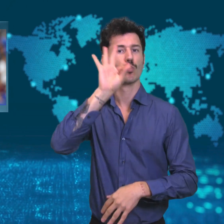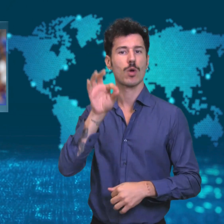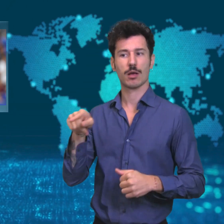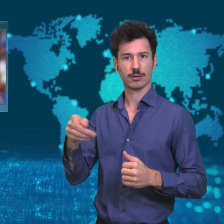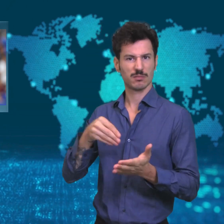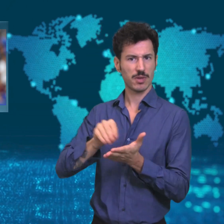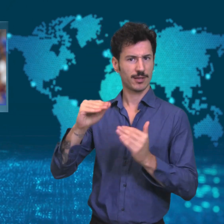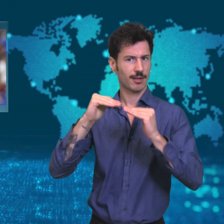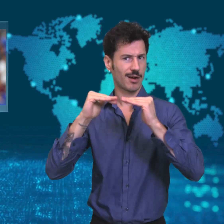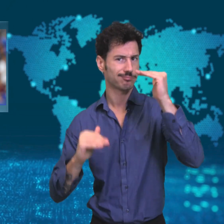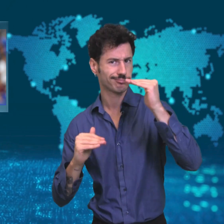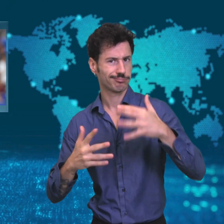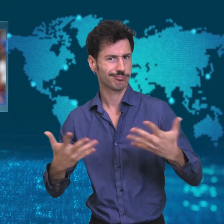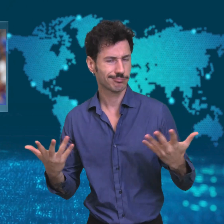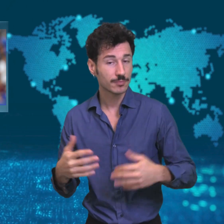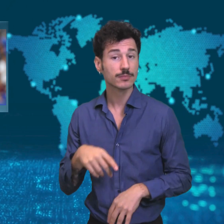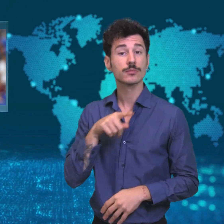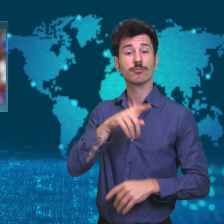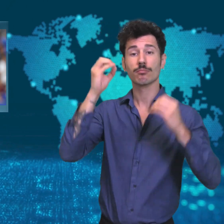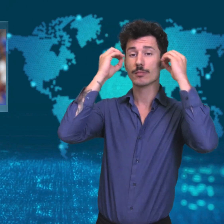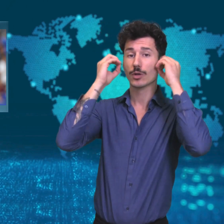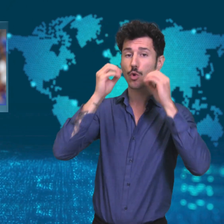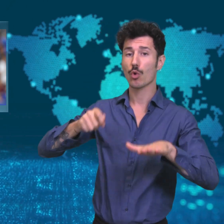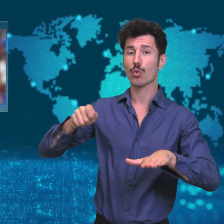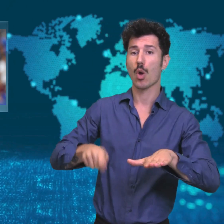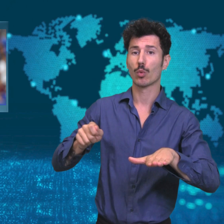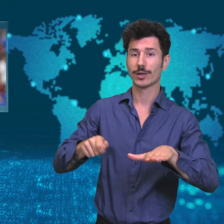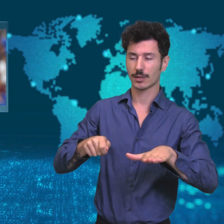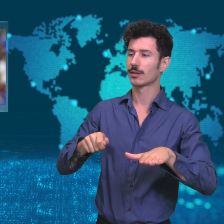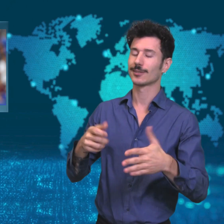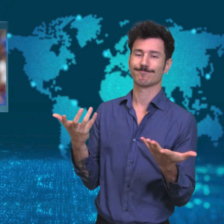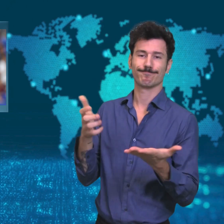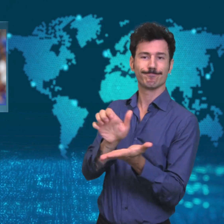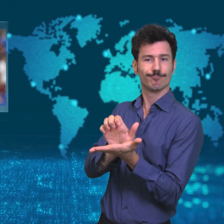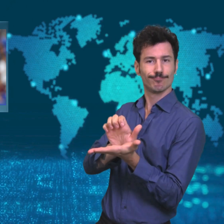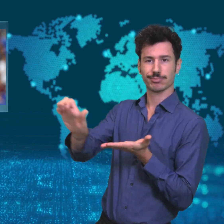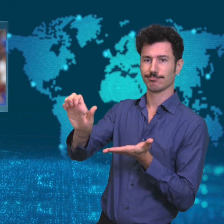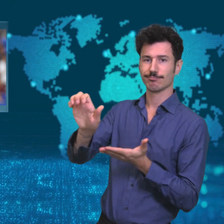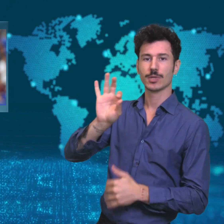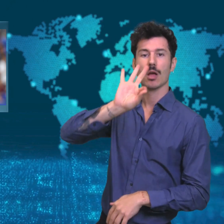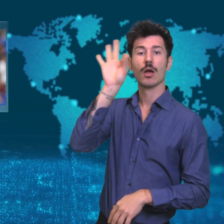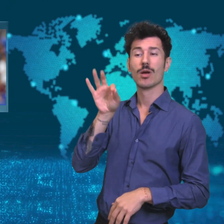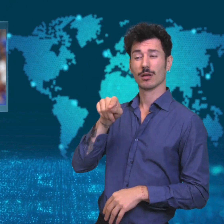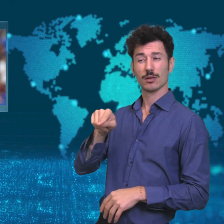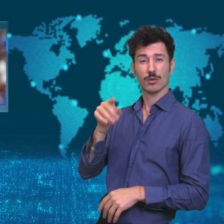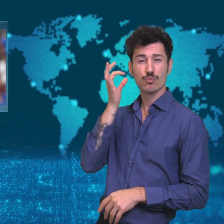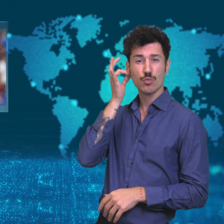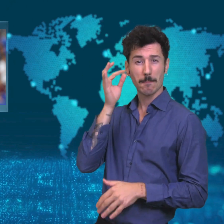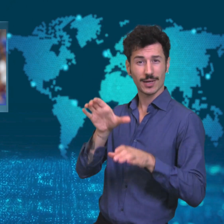but the court dismissed the case because the women players had